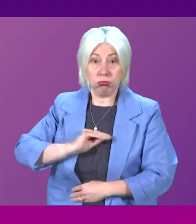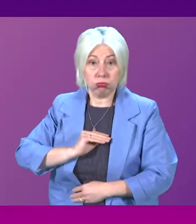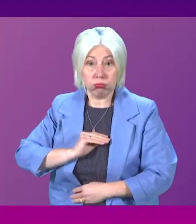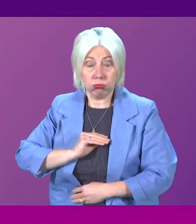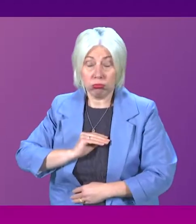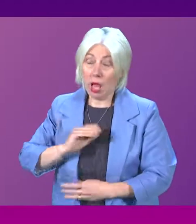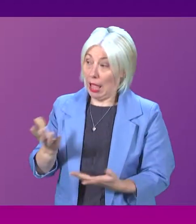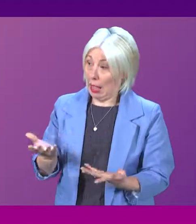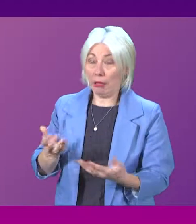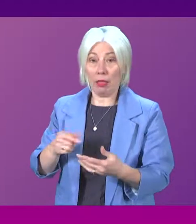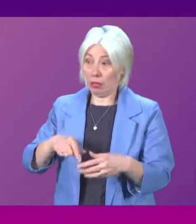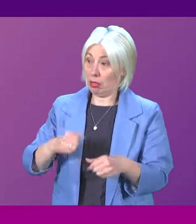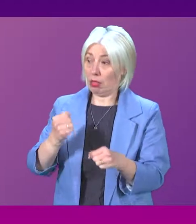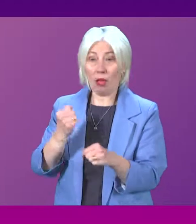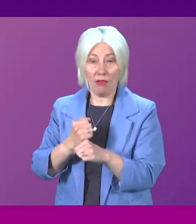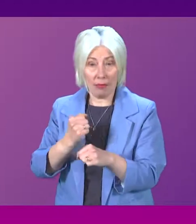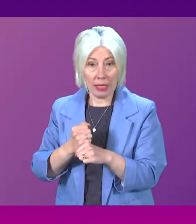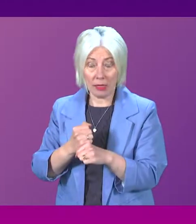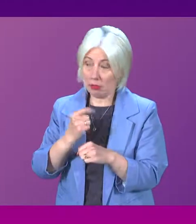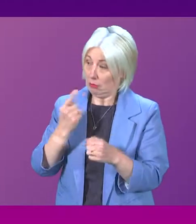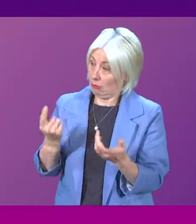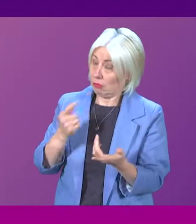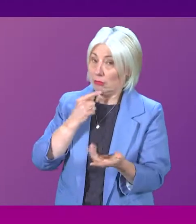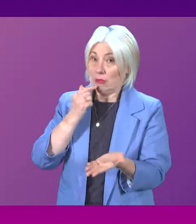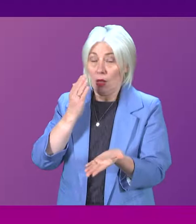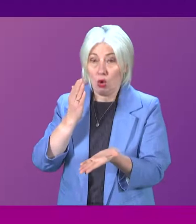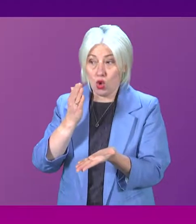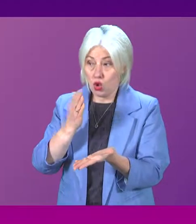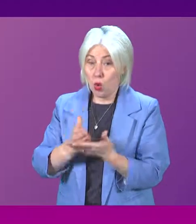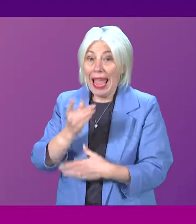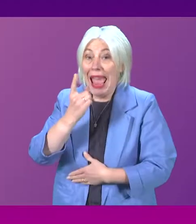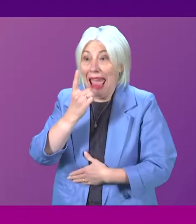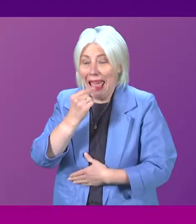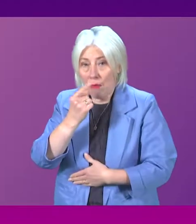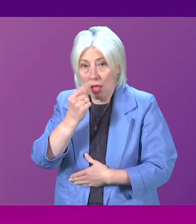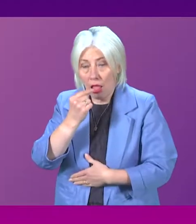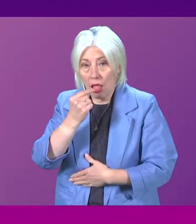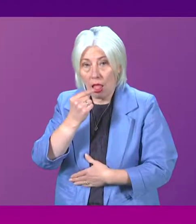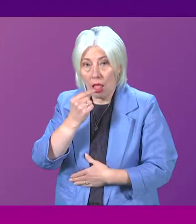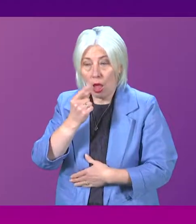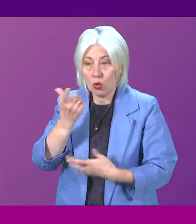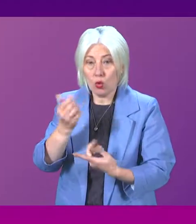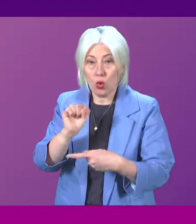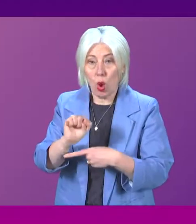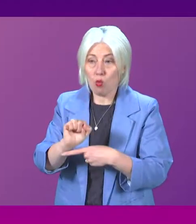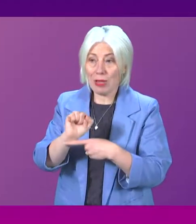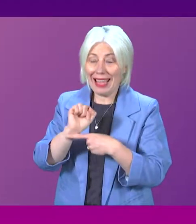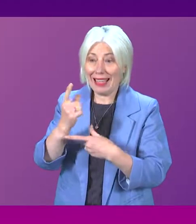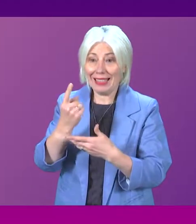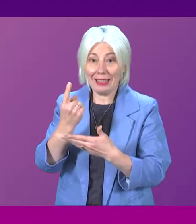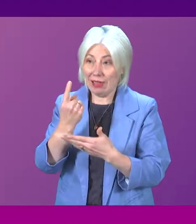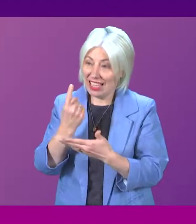The Government—subject to ensuring that we can protect the independence of the inquiry—will